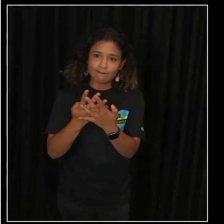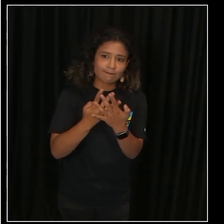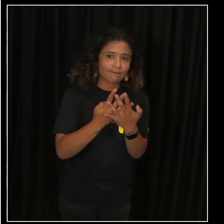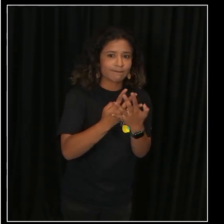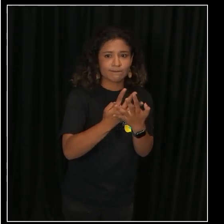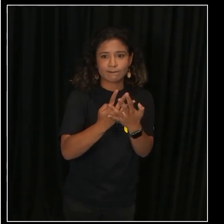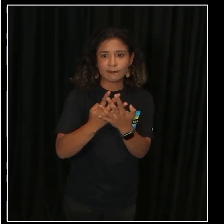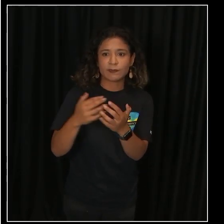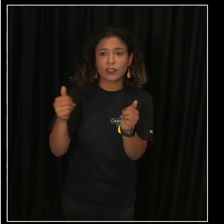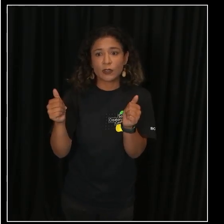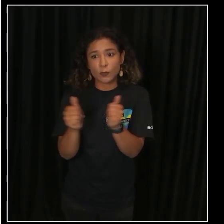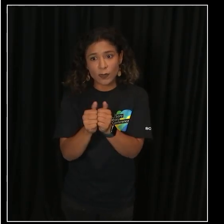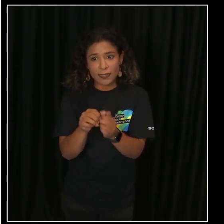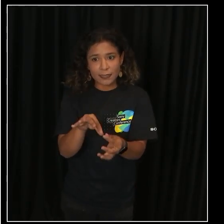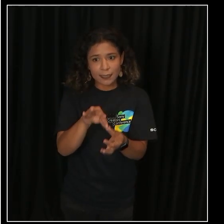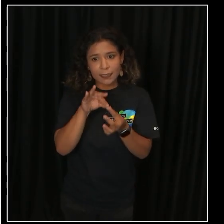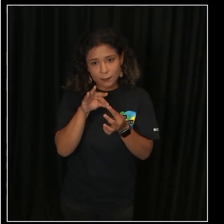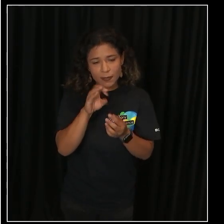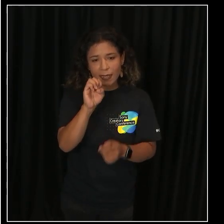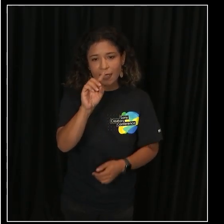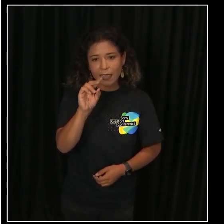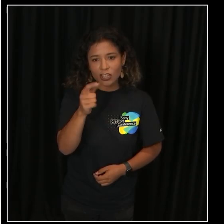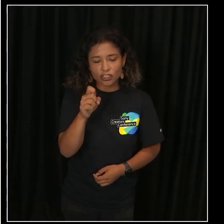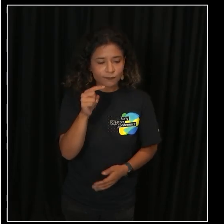a custom edge detector to detect legitimate edges.